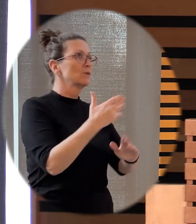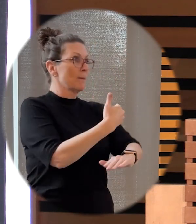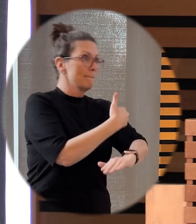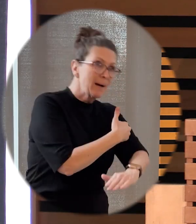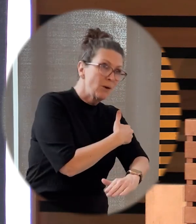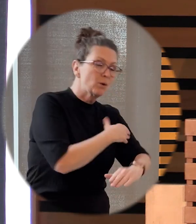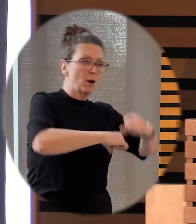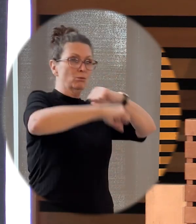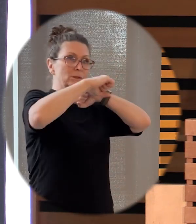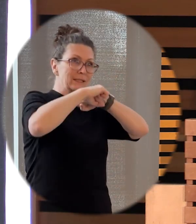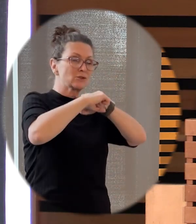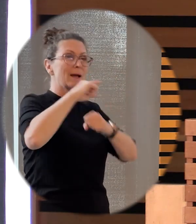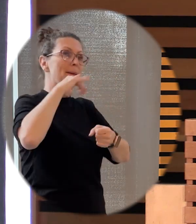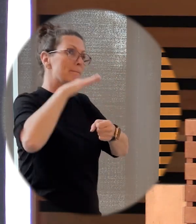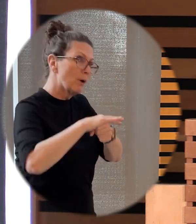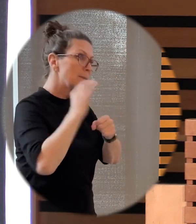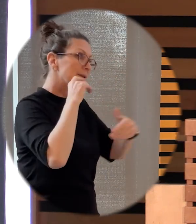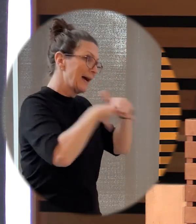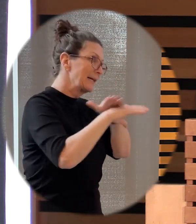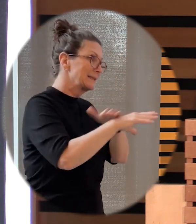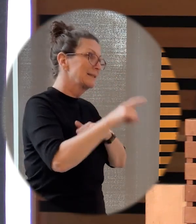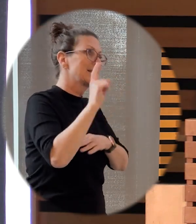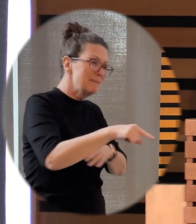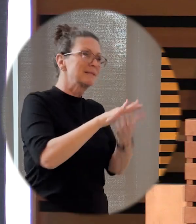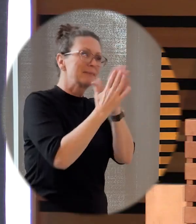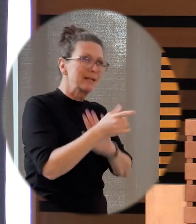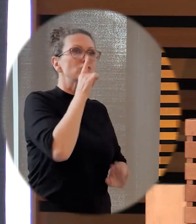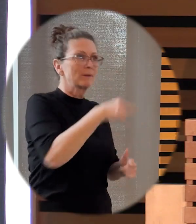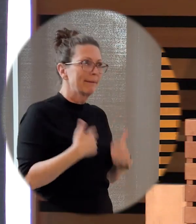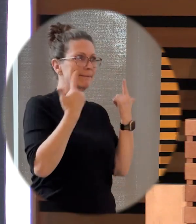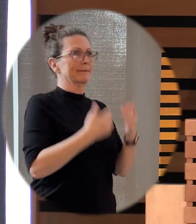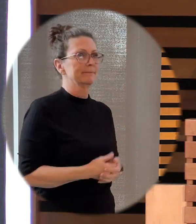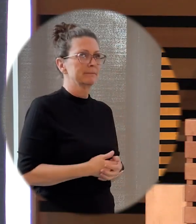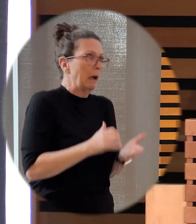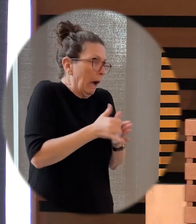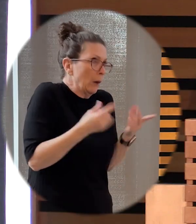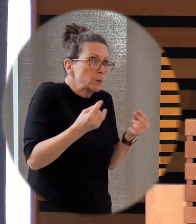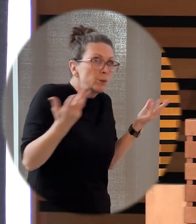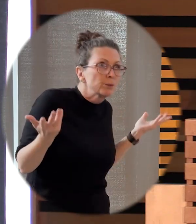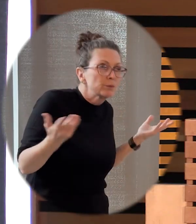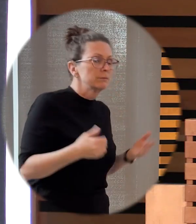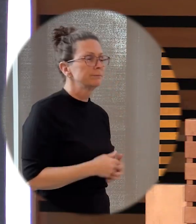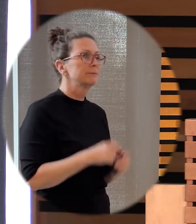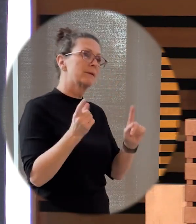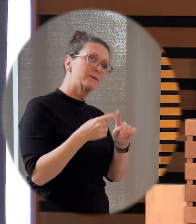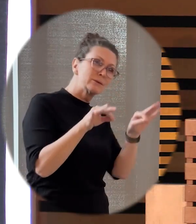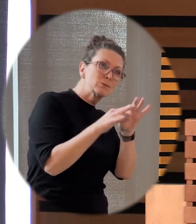and promise of accessibility legislation. But how exactly do we do that? First we need to